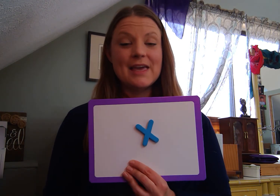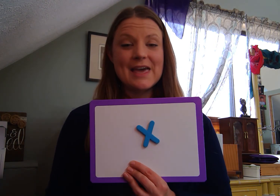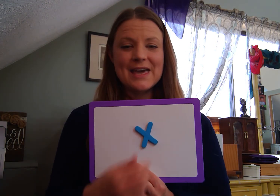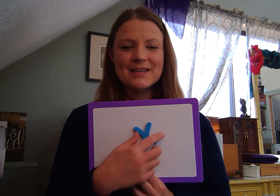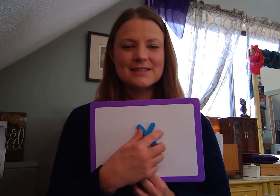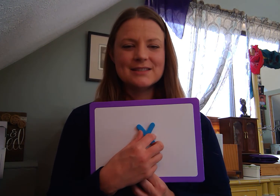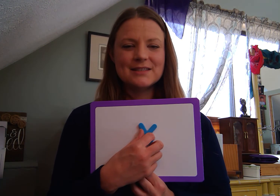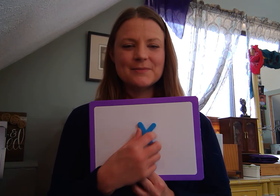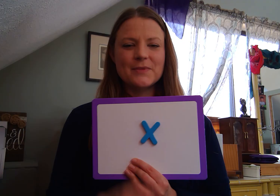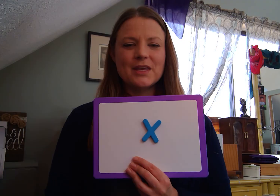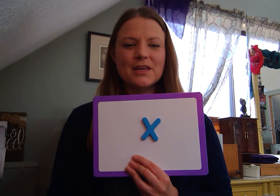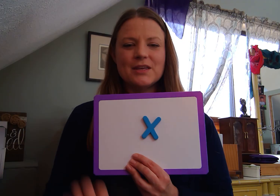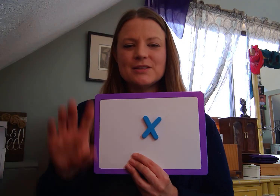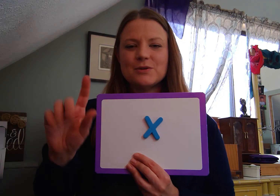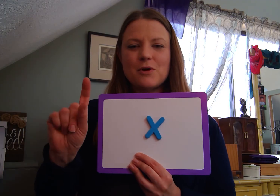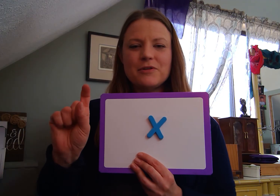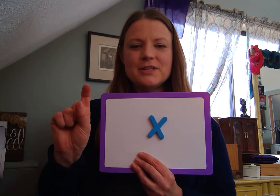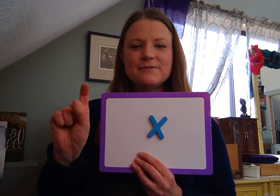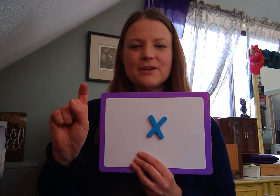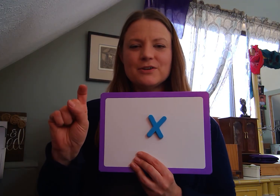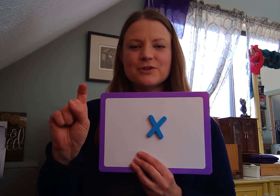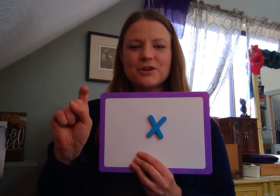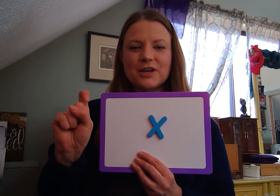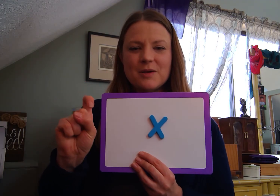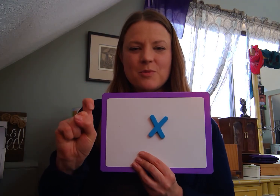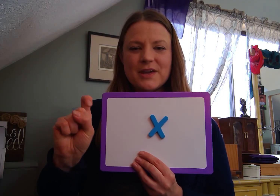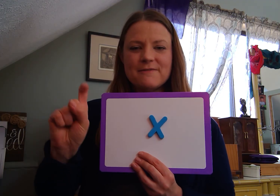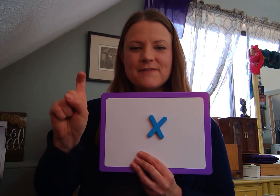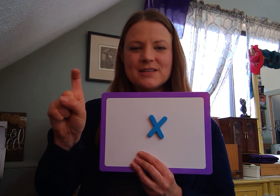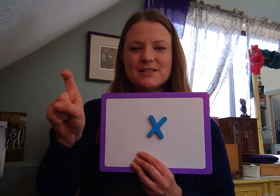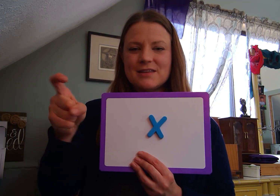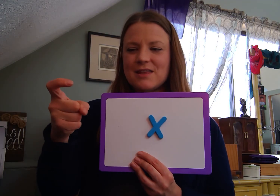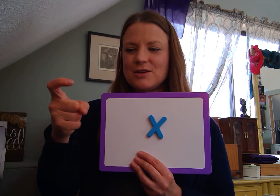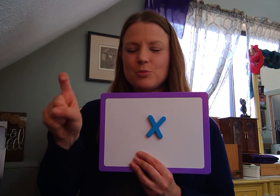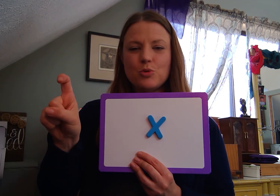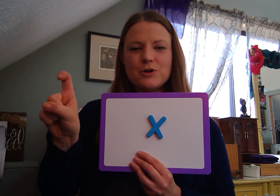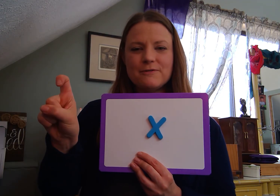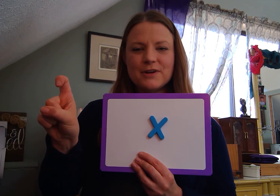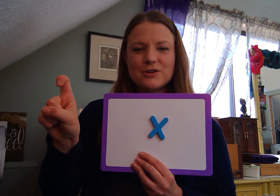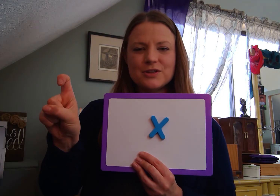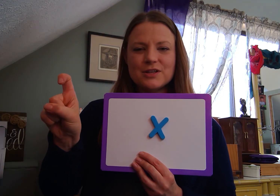"X" so all these fingers are gonna come and make a fist and then your pointer finger is gonna